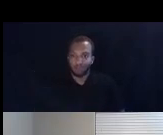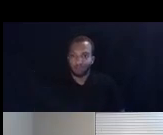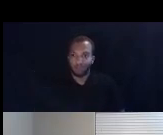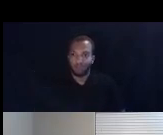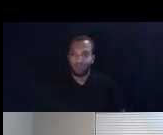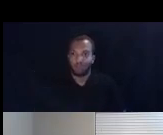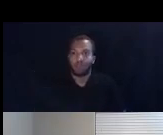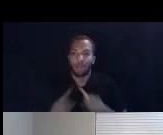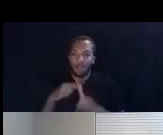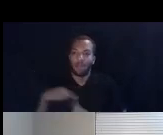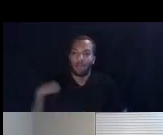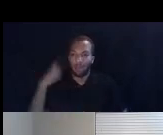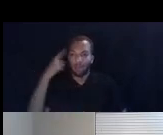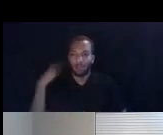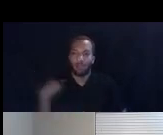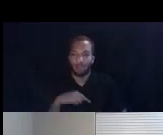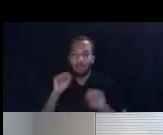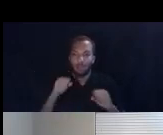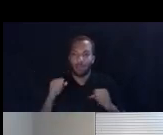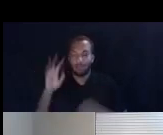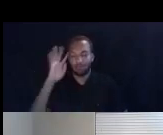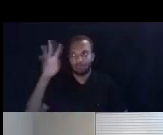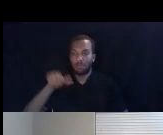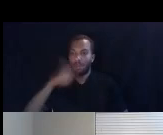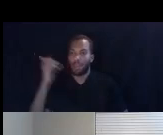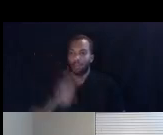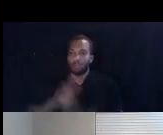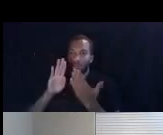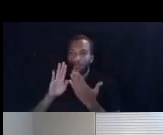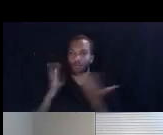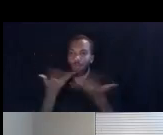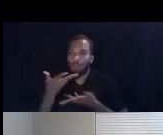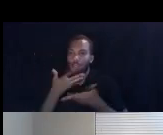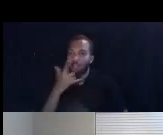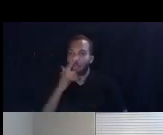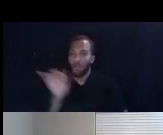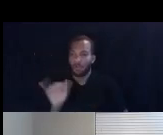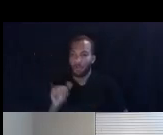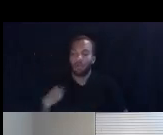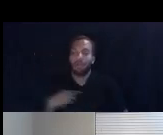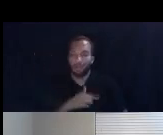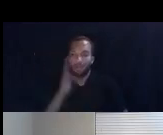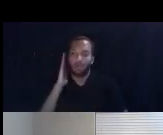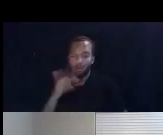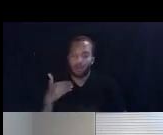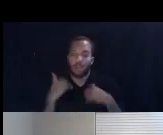that we can be creative about what engagement can and could look like. So we're gonna be doing some quarterly gatherings